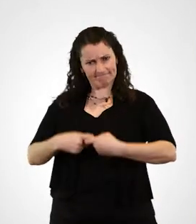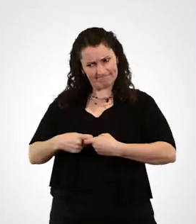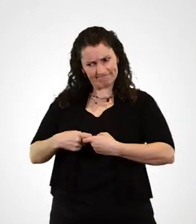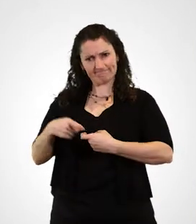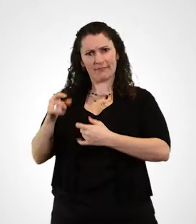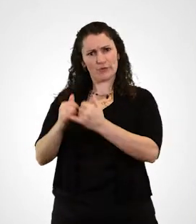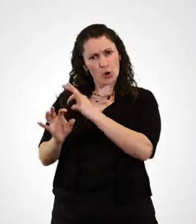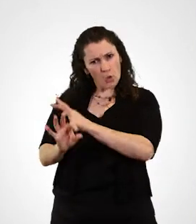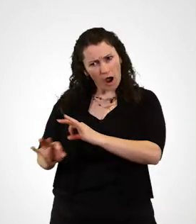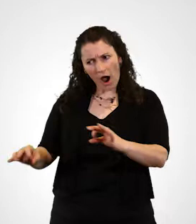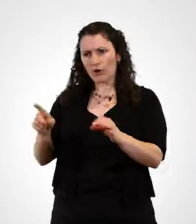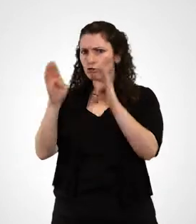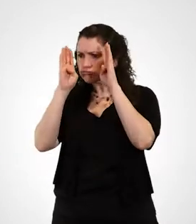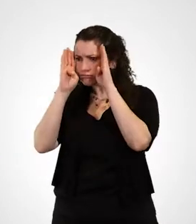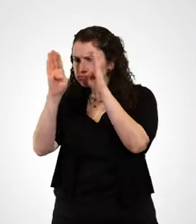Okay, hold on.